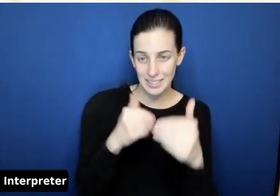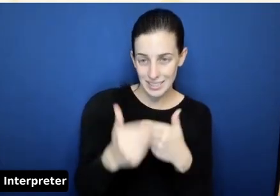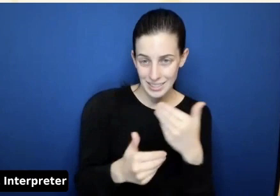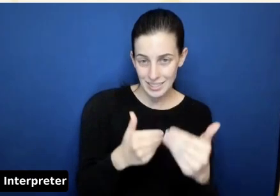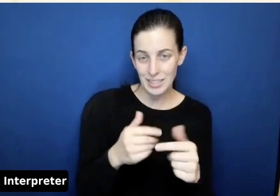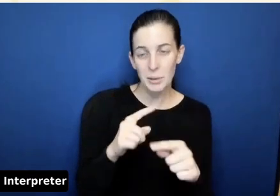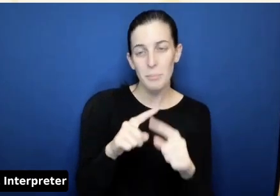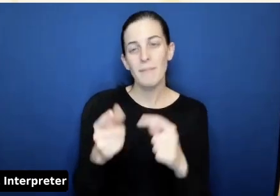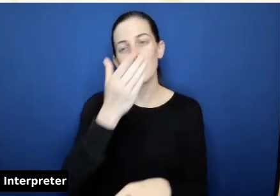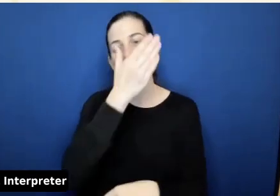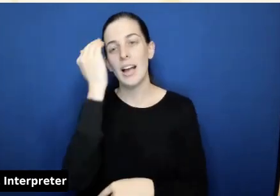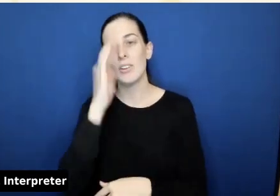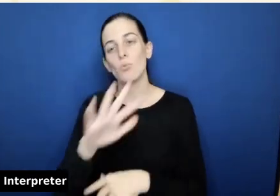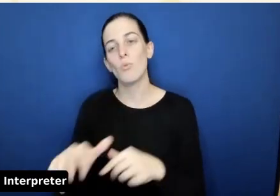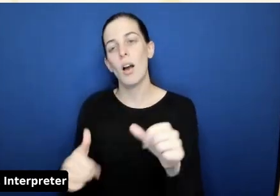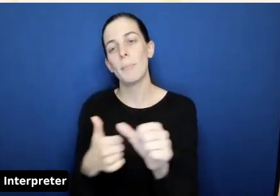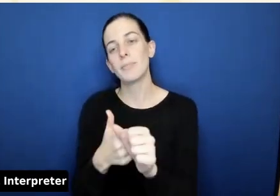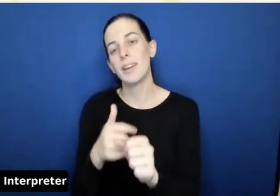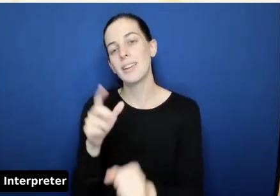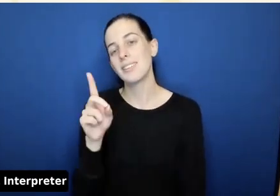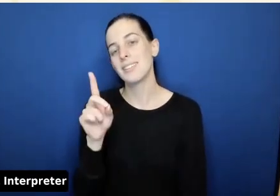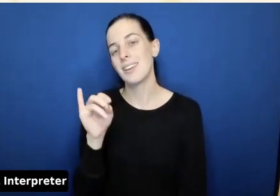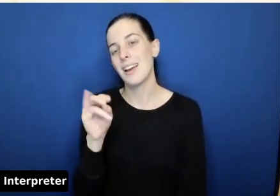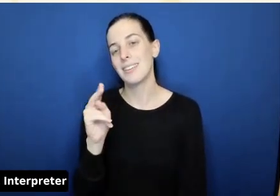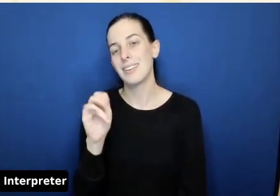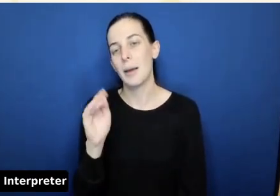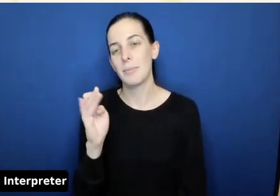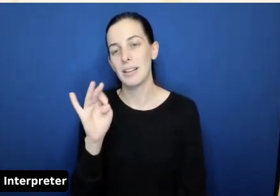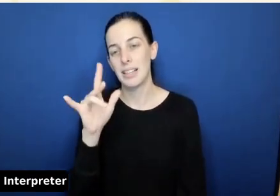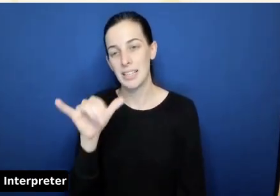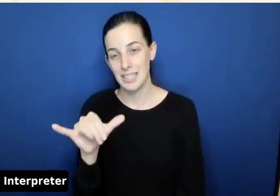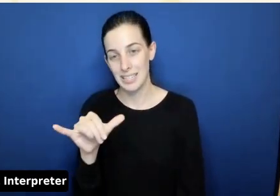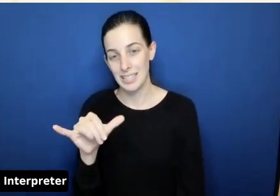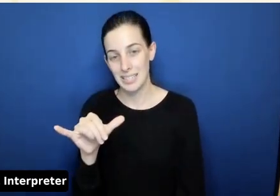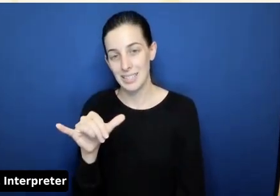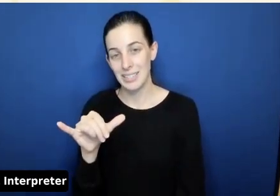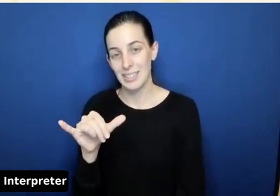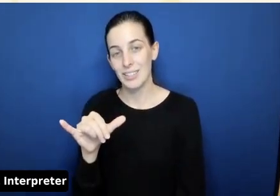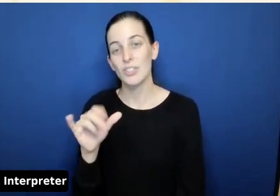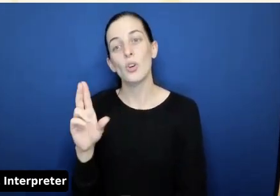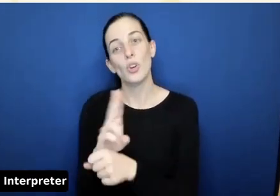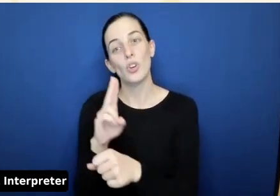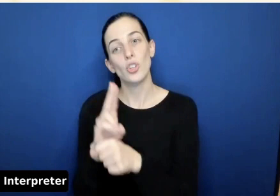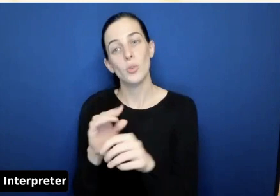when the user presses navigation keys like up or down arrow keys.